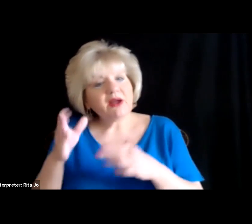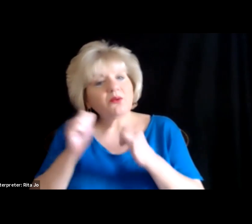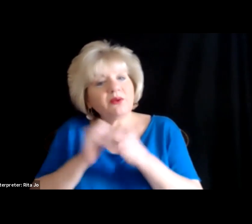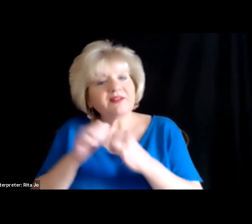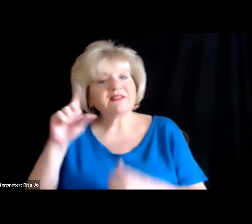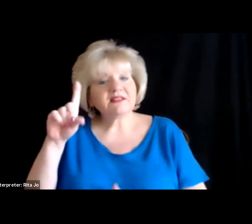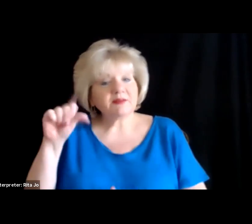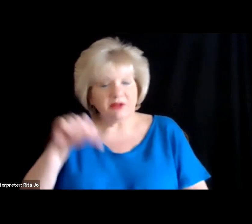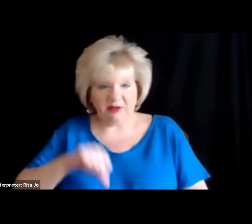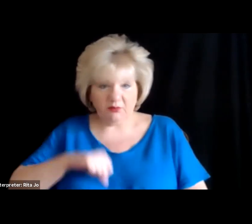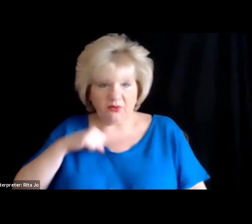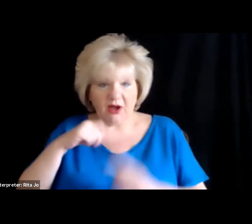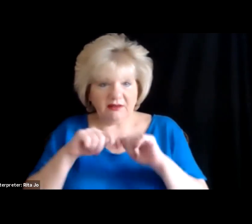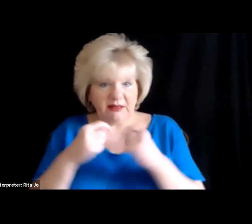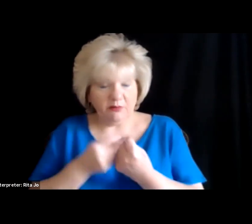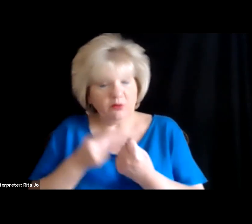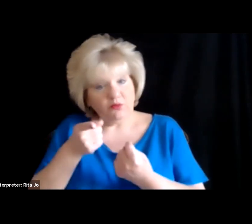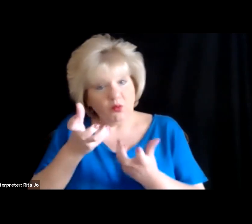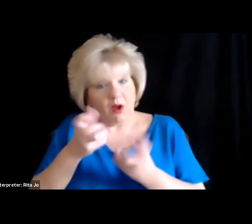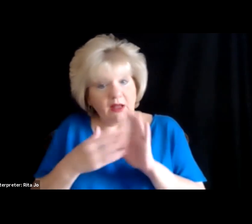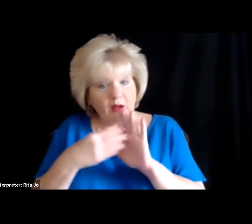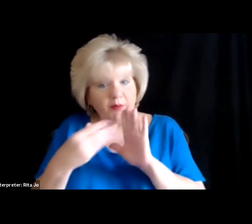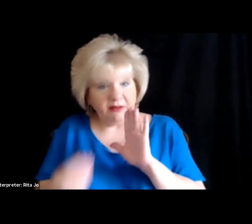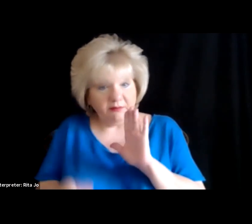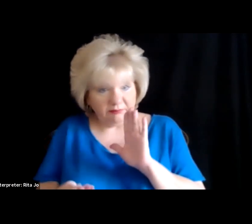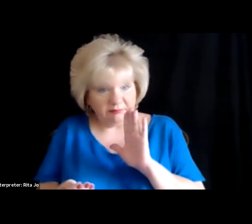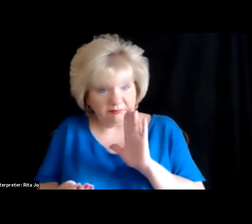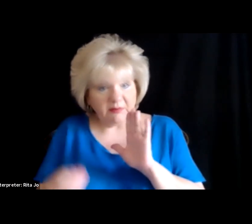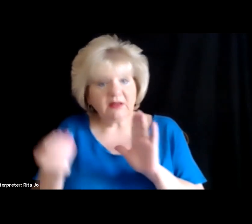So if you would like a copy of it, which if this is something